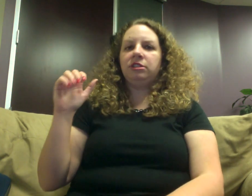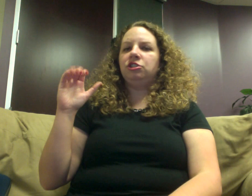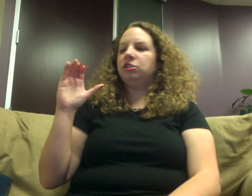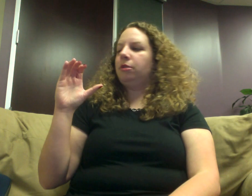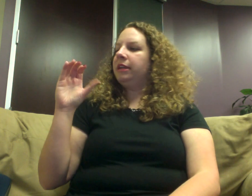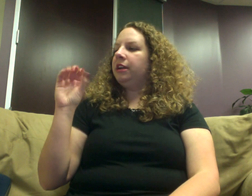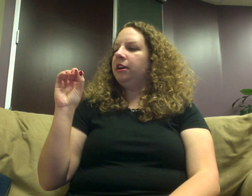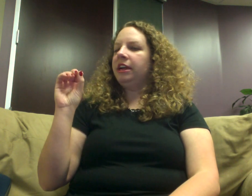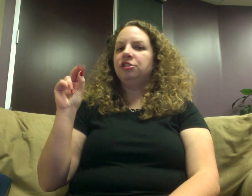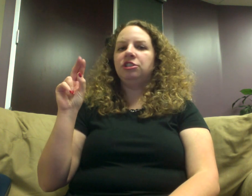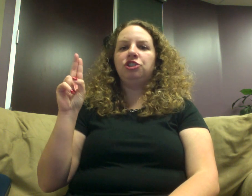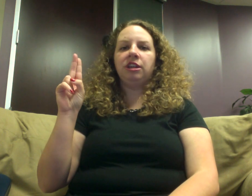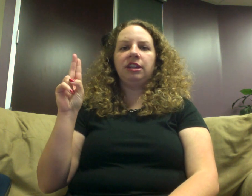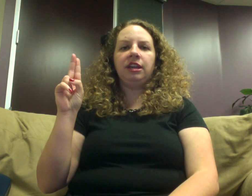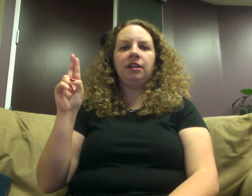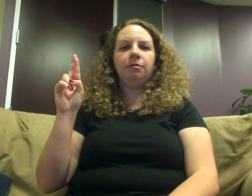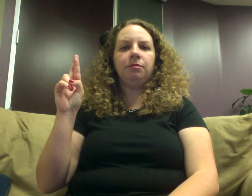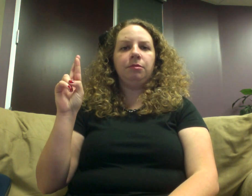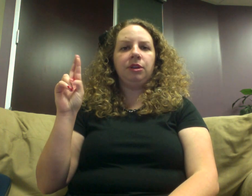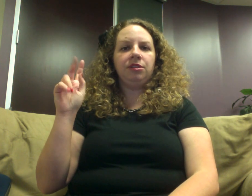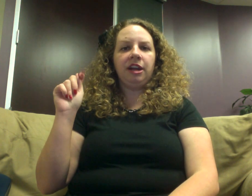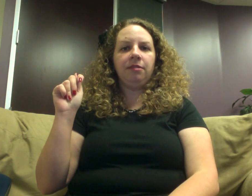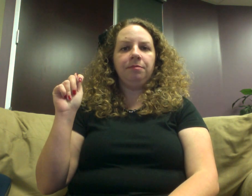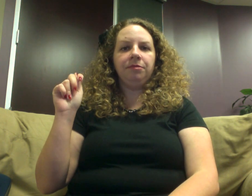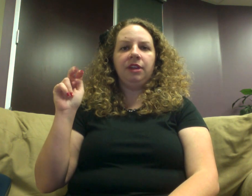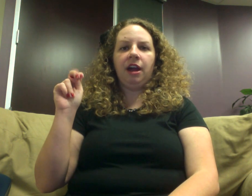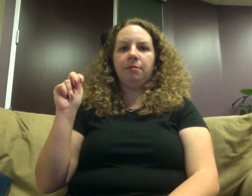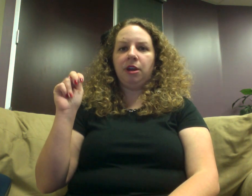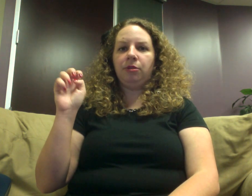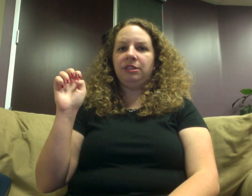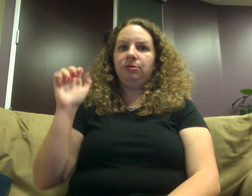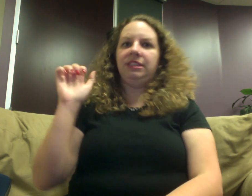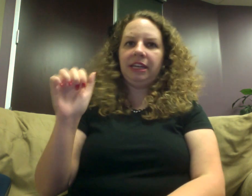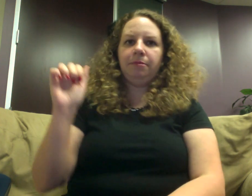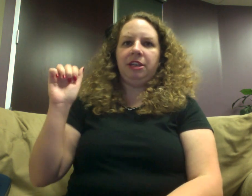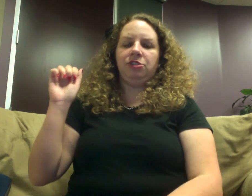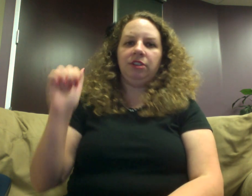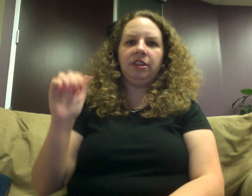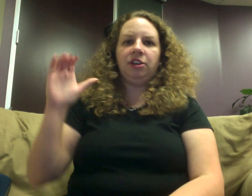to just go here and just gently put it there. I'm not going to stamp each of the letters